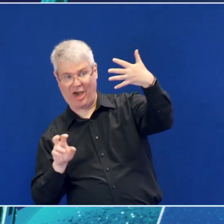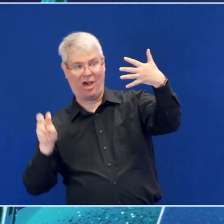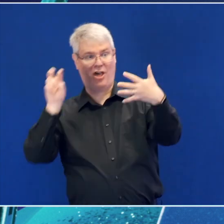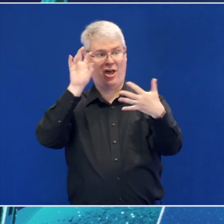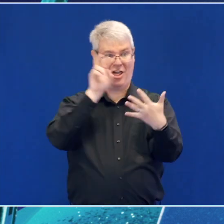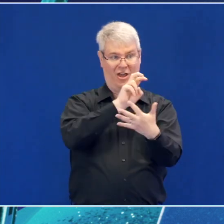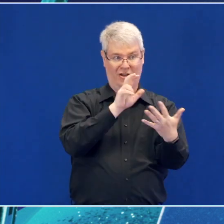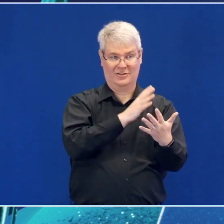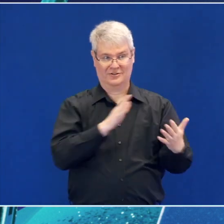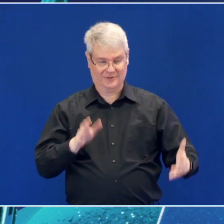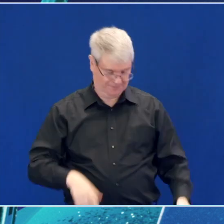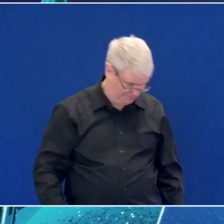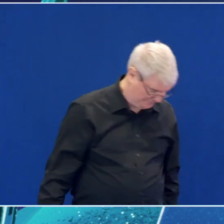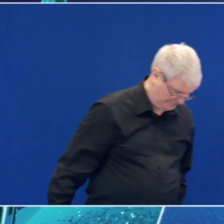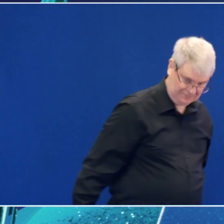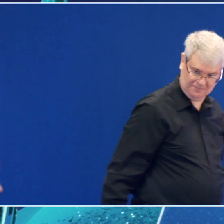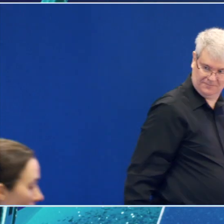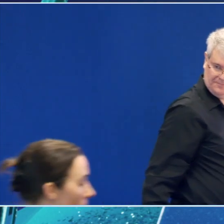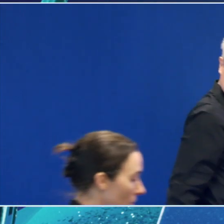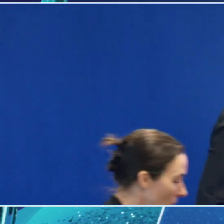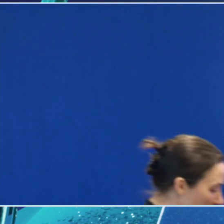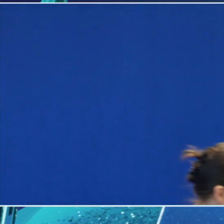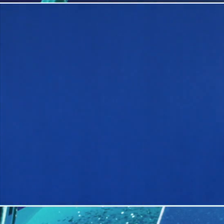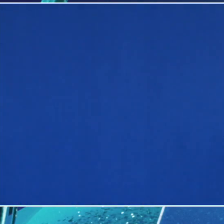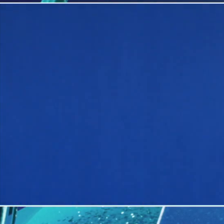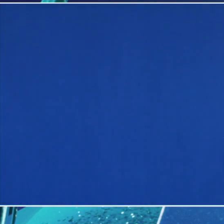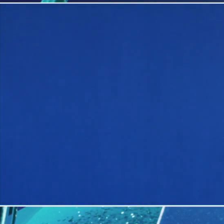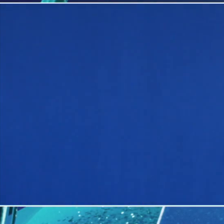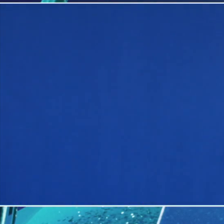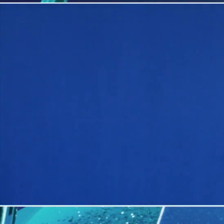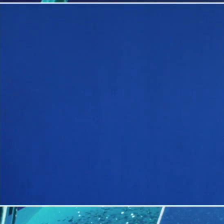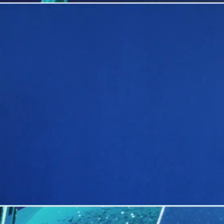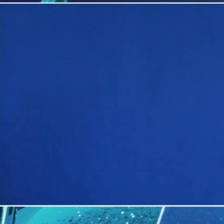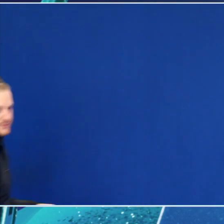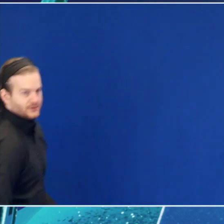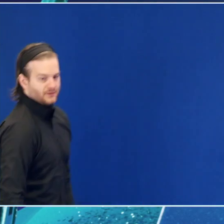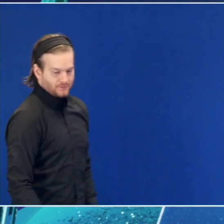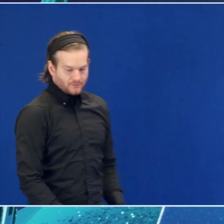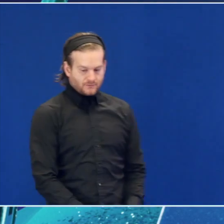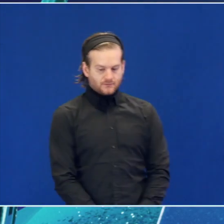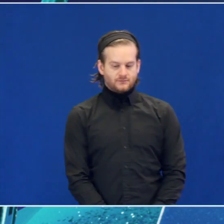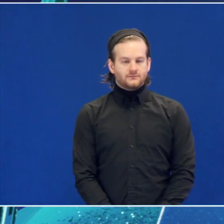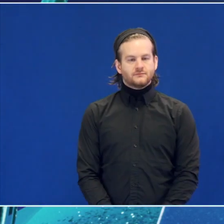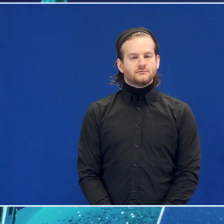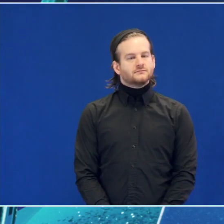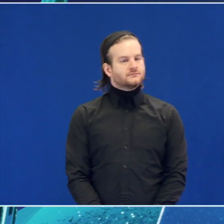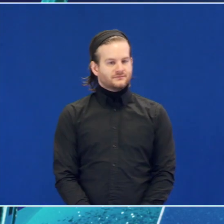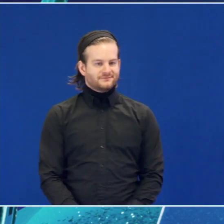Yeah, I can describe what we see as a basic scenario and then I'll talk about a little bit more advanced one.